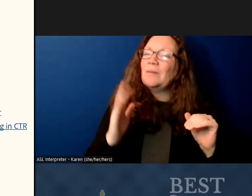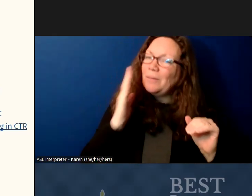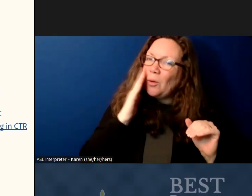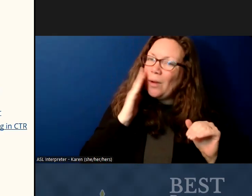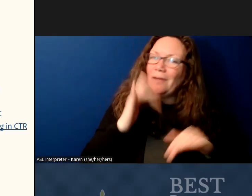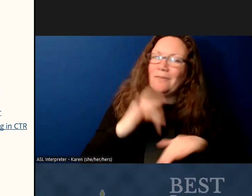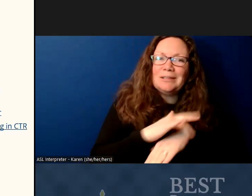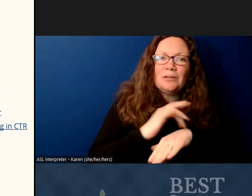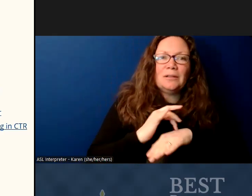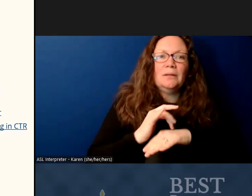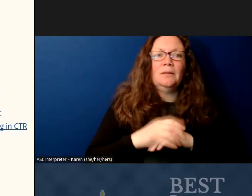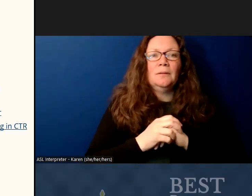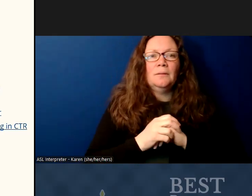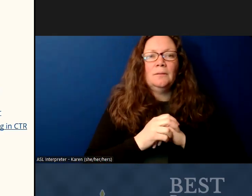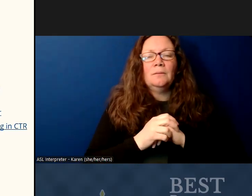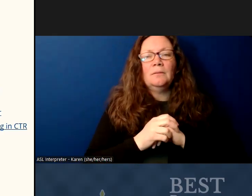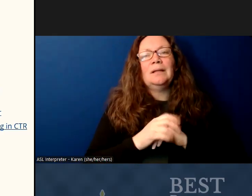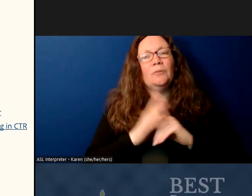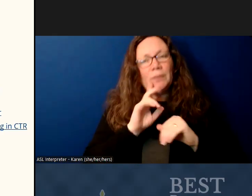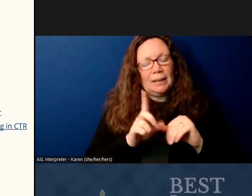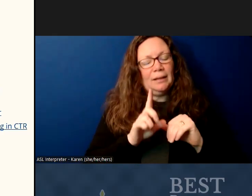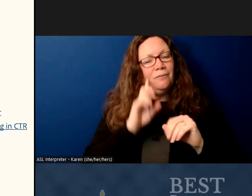It's a lot of information out there that so many training.